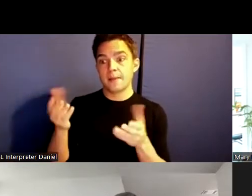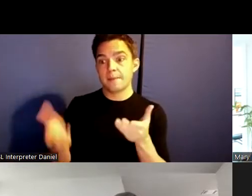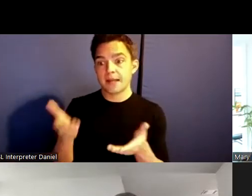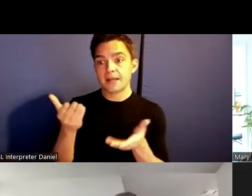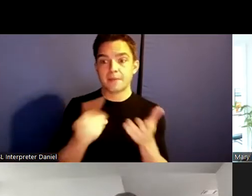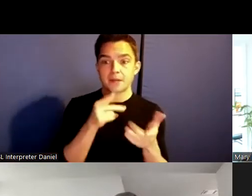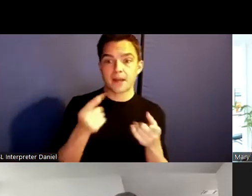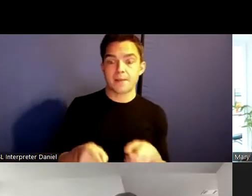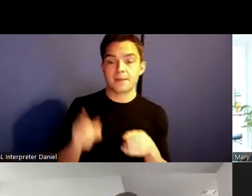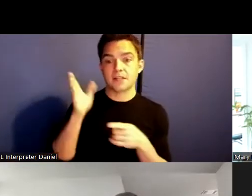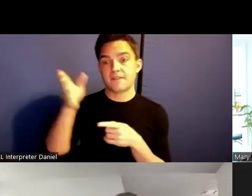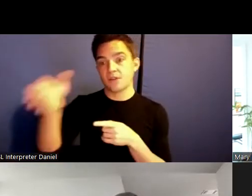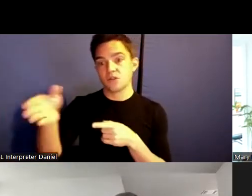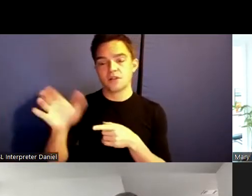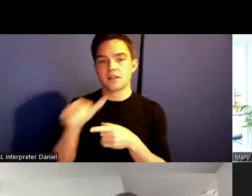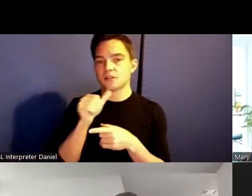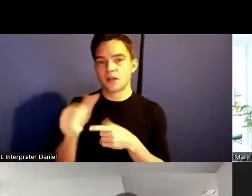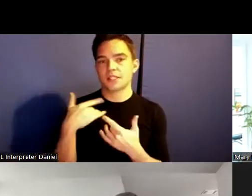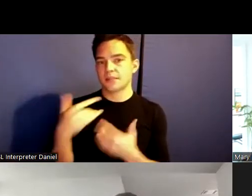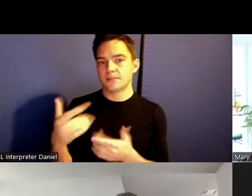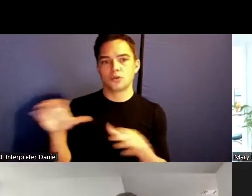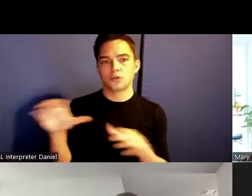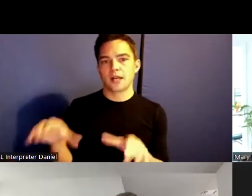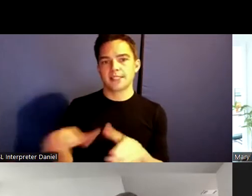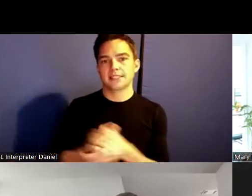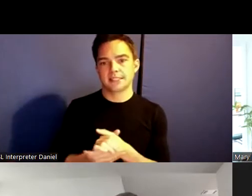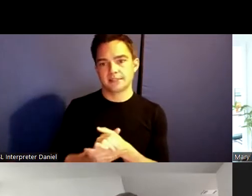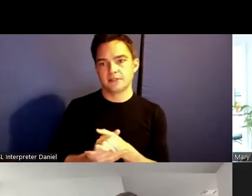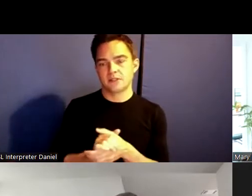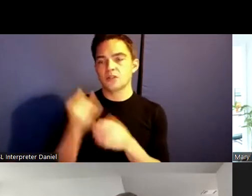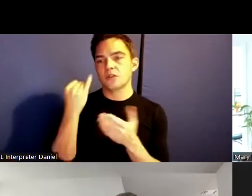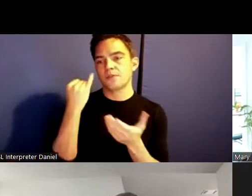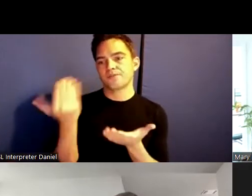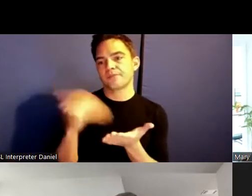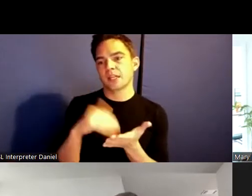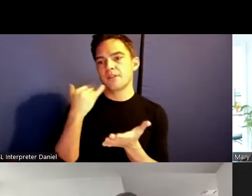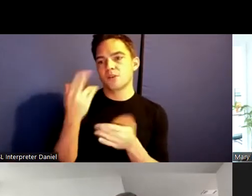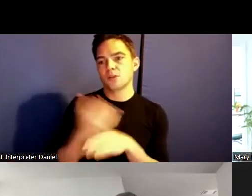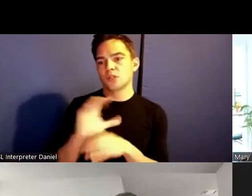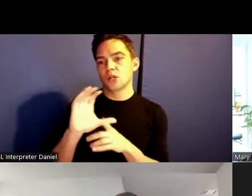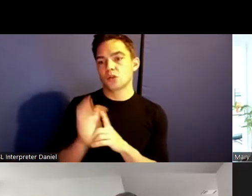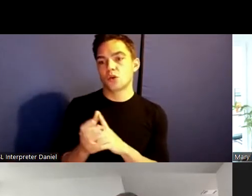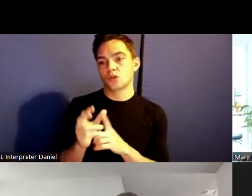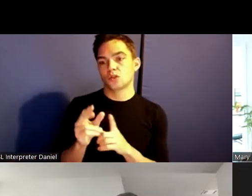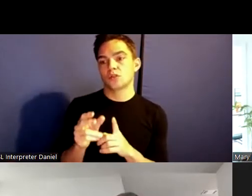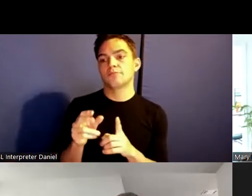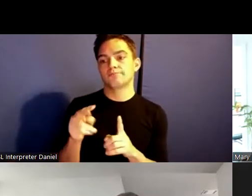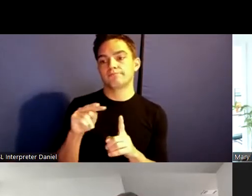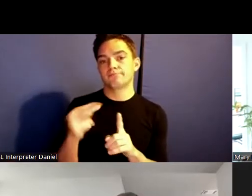in the future is not a typical practice. And so if we're again, using a cultural lens, that we're taking that into